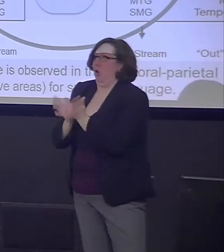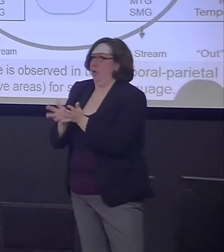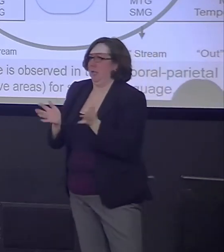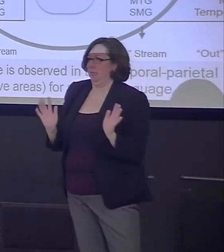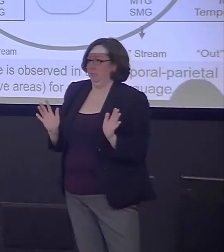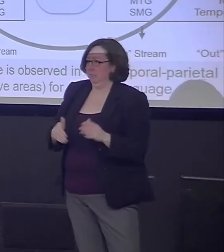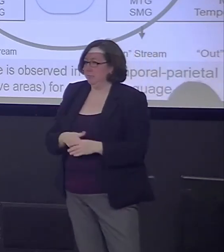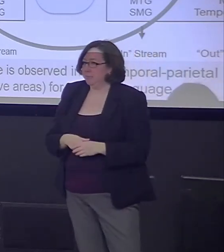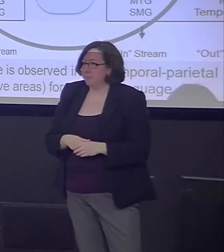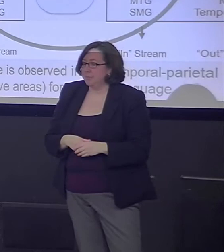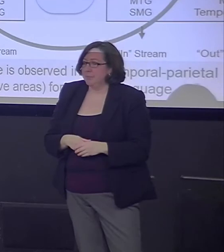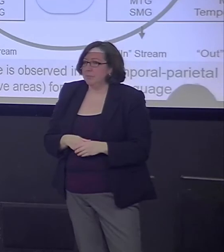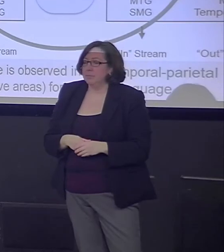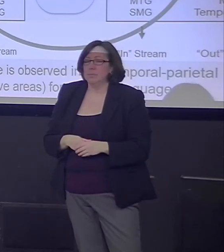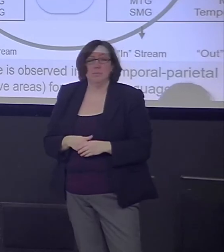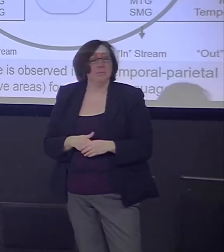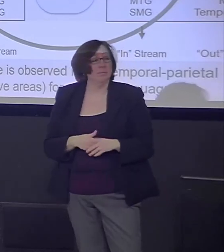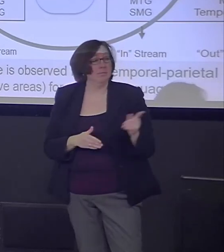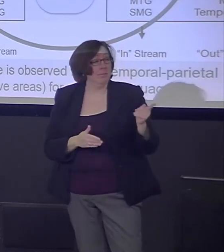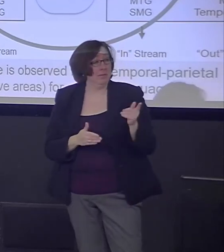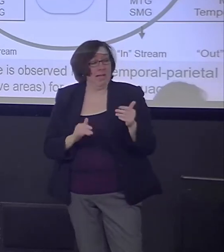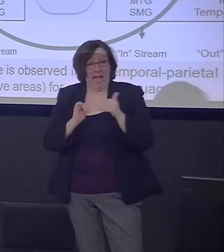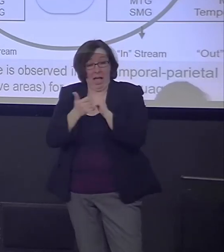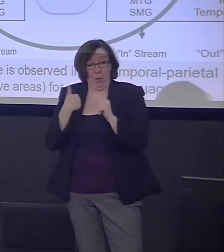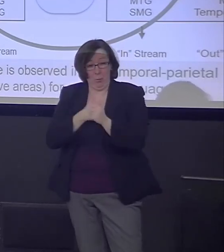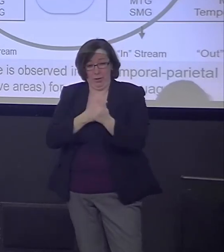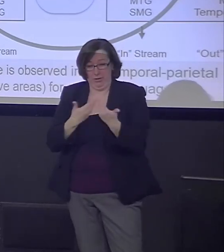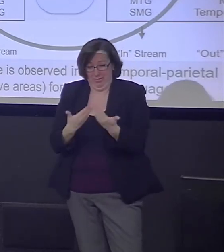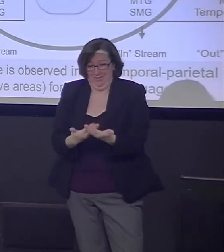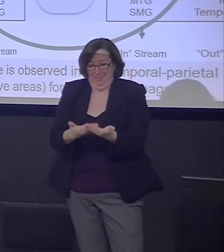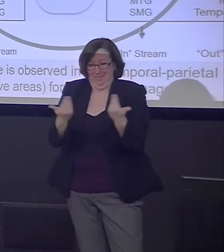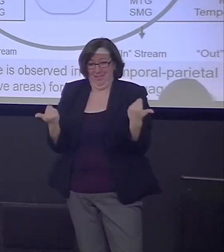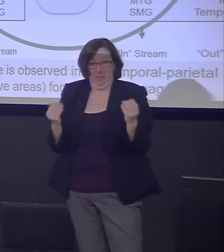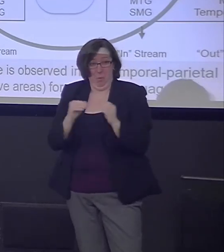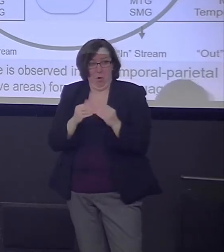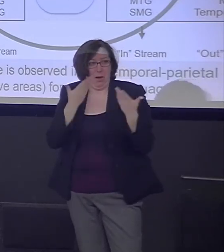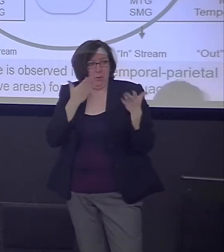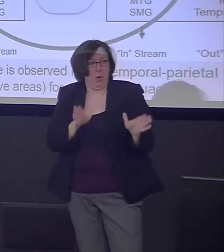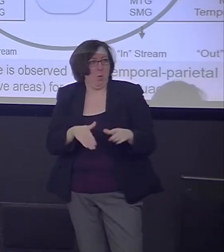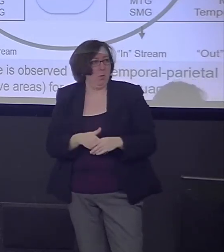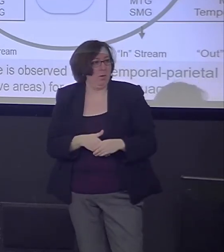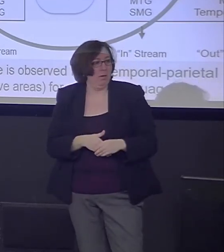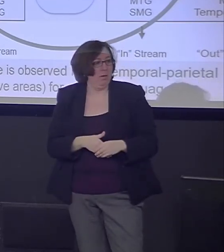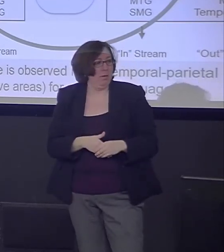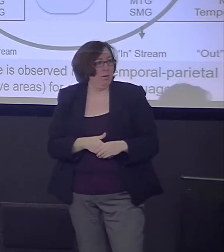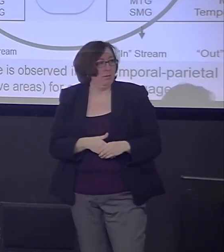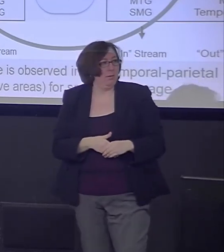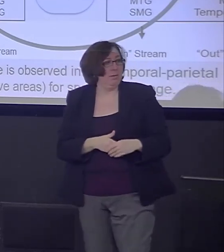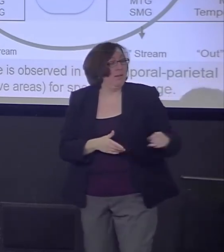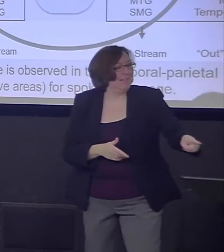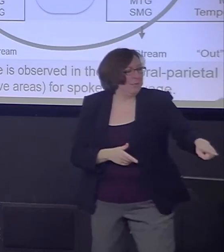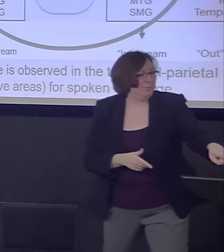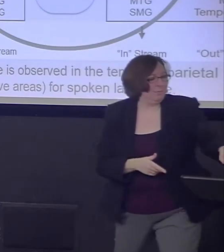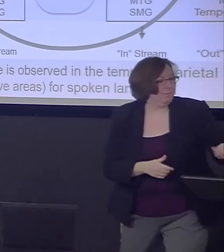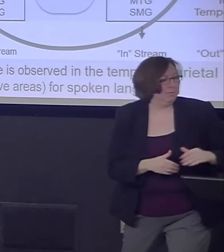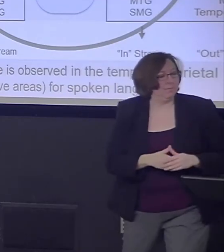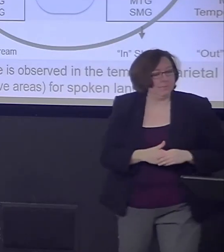I don't know how we would separate it out any farther. What I was searching for is